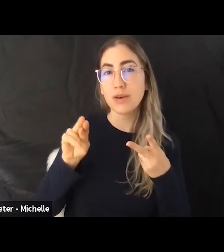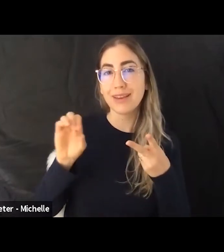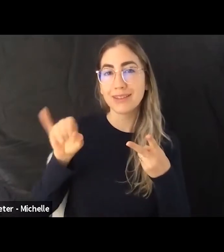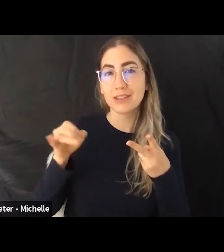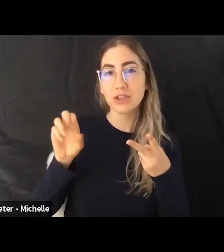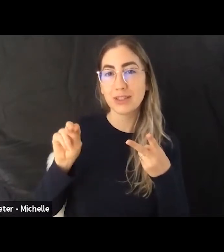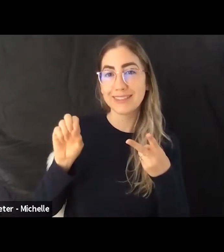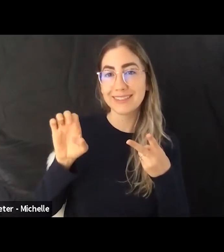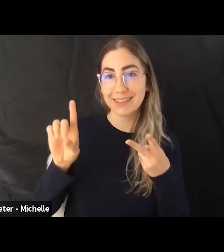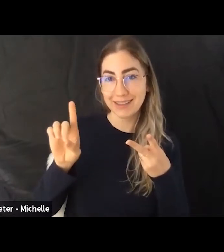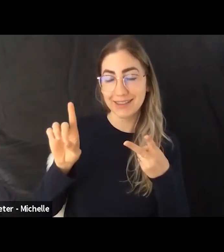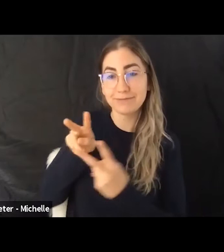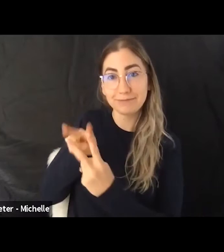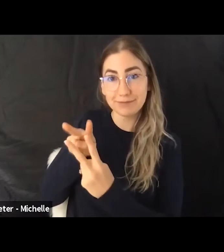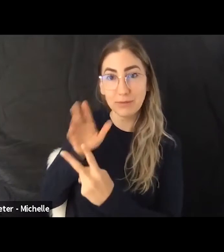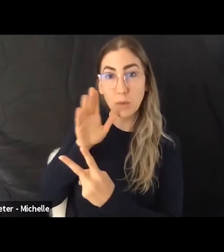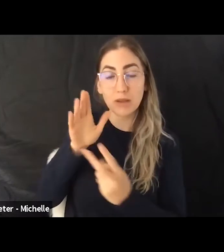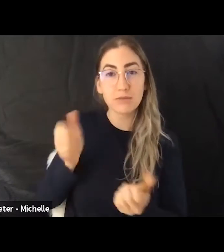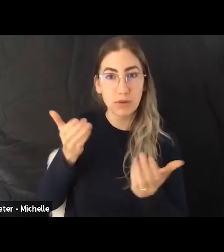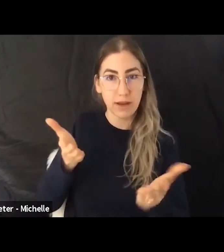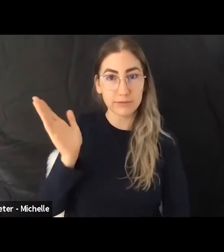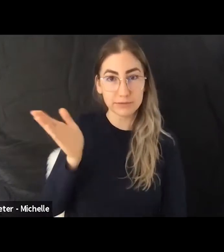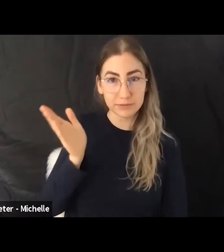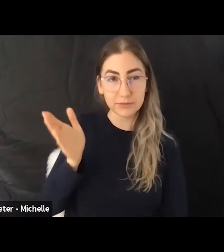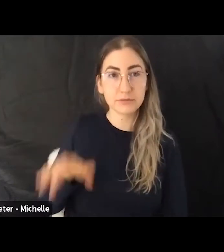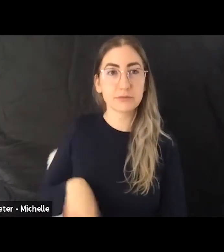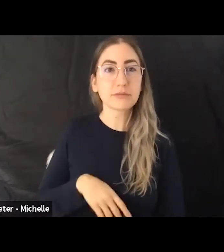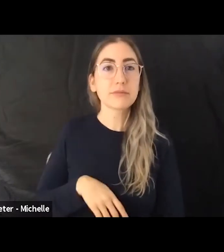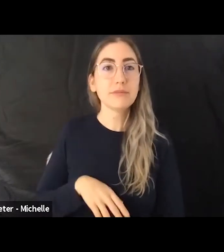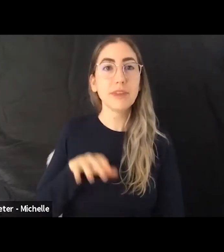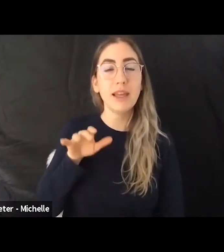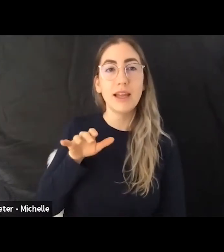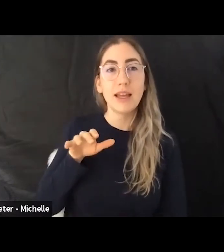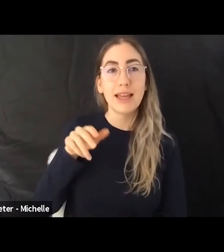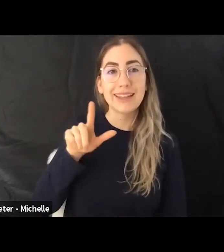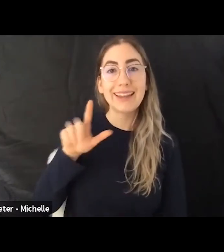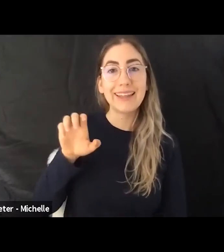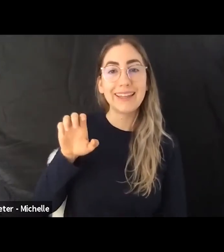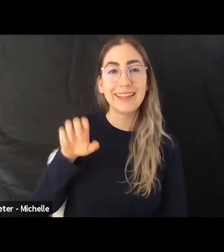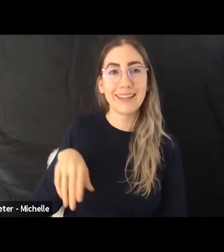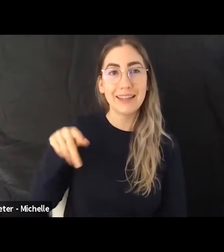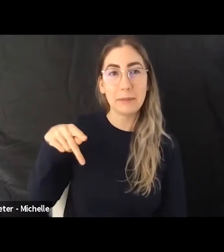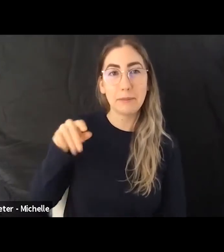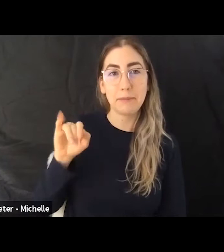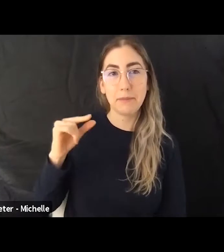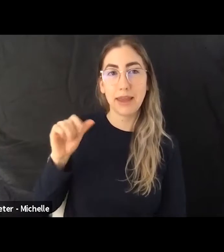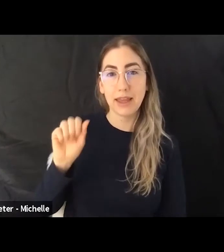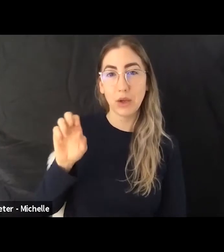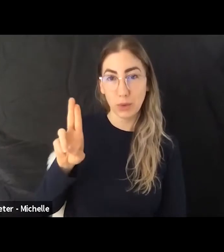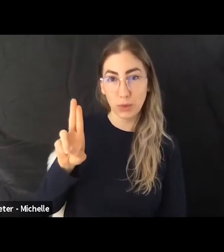POON AND DR. LORIENNE JENSTAD WHO WILL BE PROVIDING A A PRESENTATION AND THEN YAL LI FROM THE CANADIAN HARD PRESENTATION AND THEN YAL LI FROM THE CANADIAN HARD OF